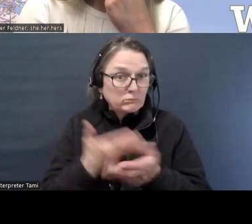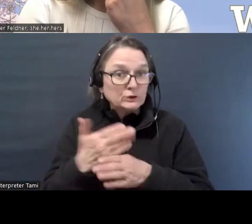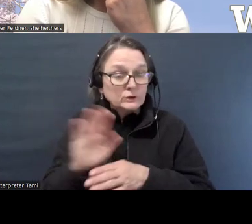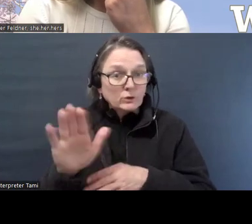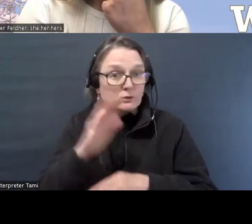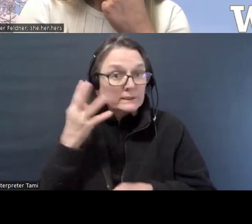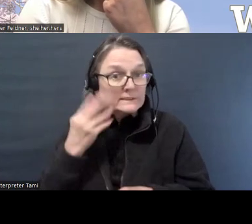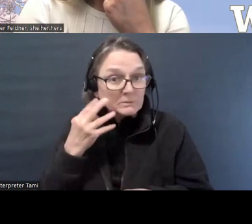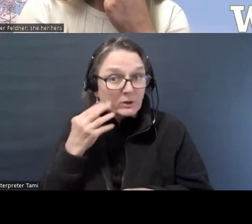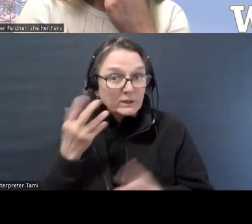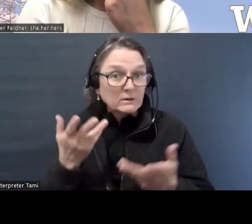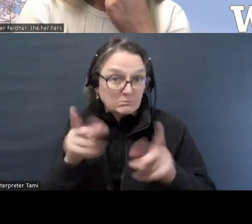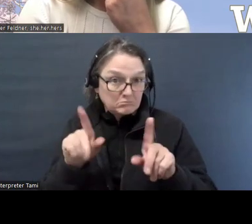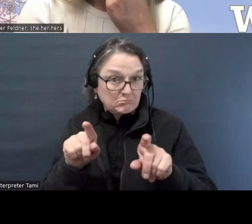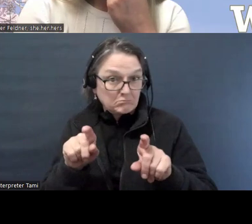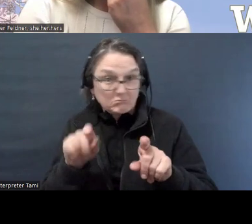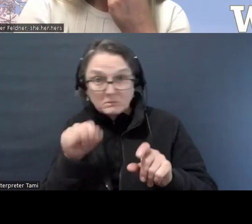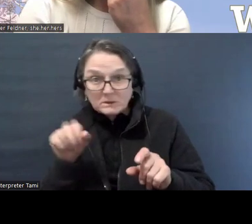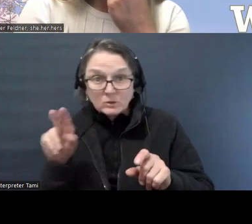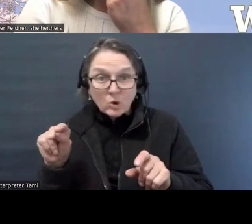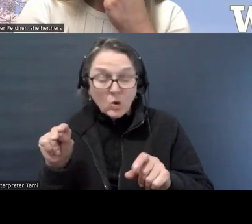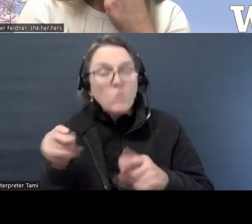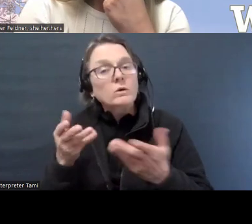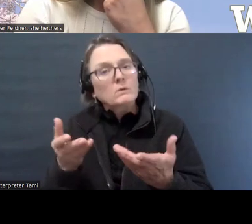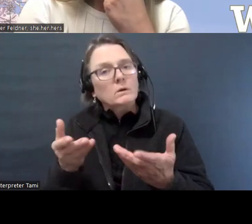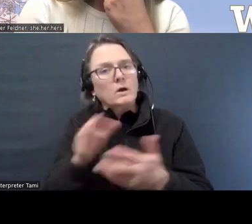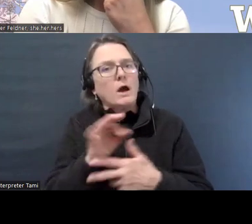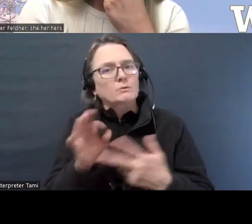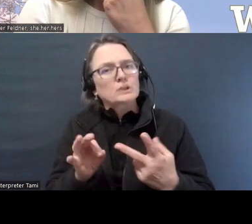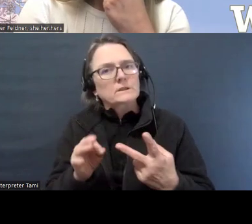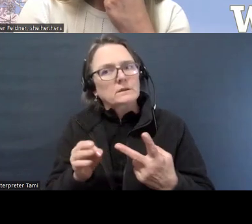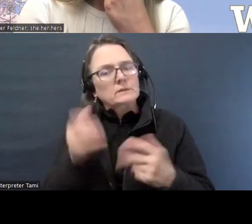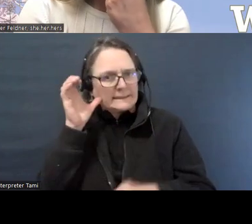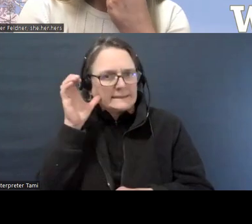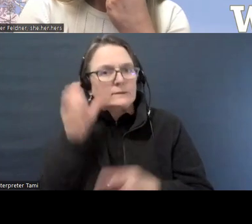if for example, I am in a facility, I don't have a support person,